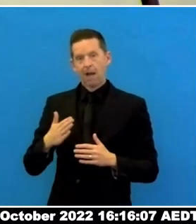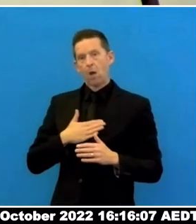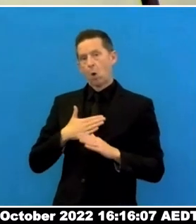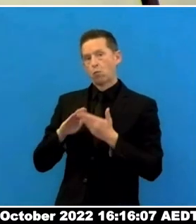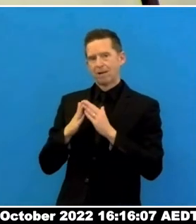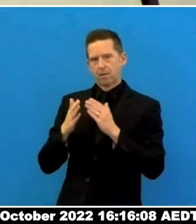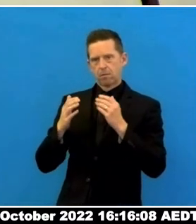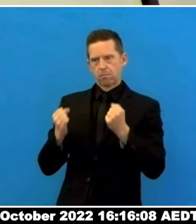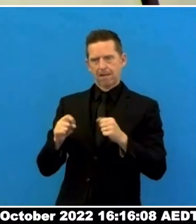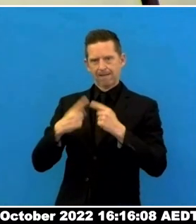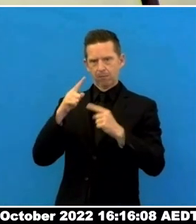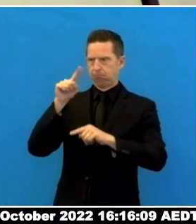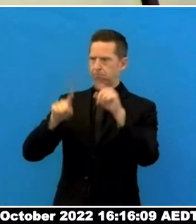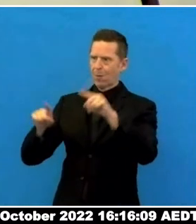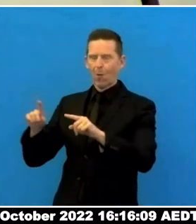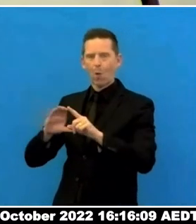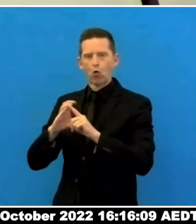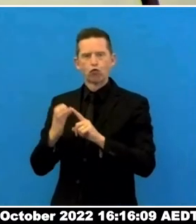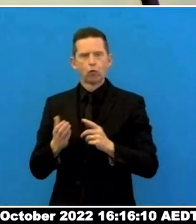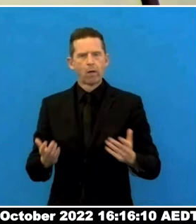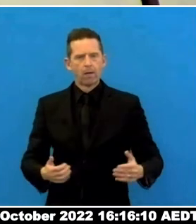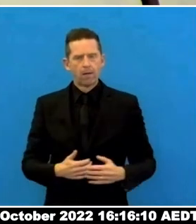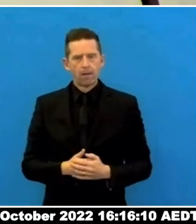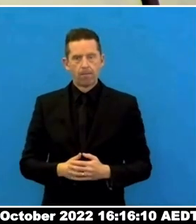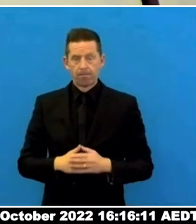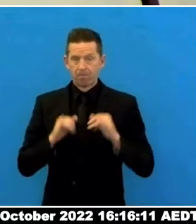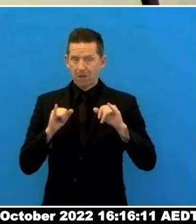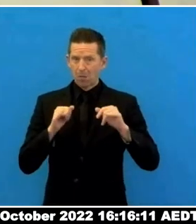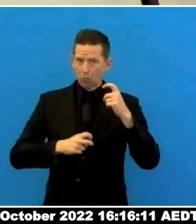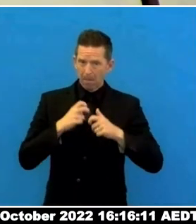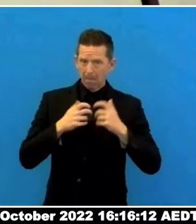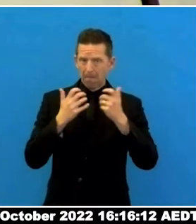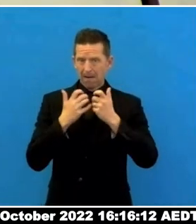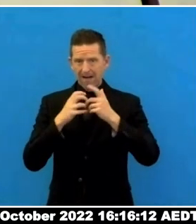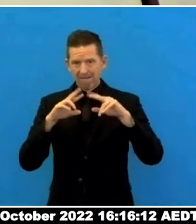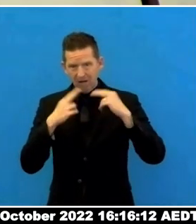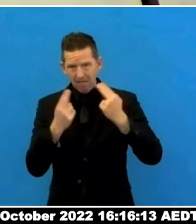but the problem is that many families, many, you know, members of families